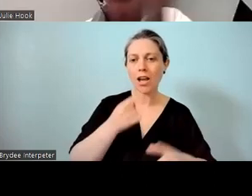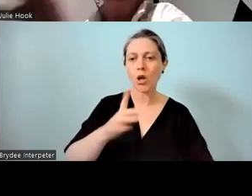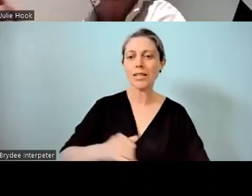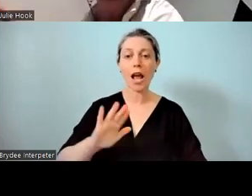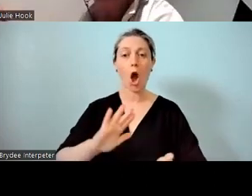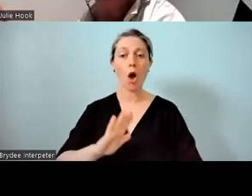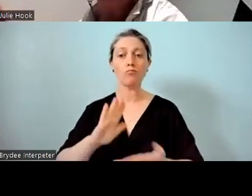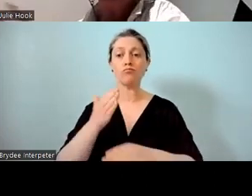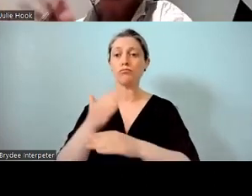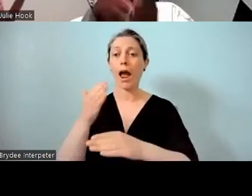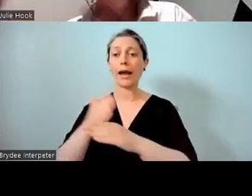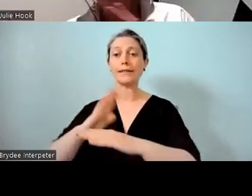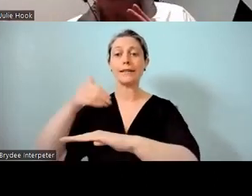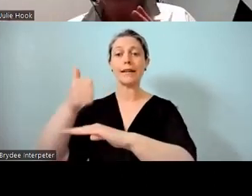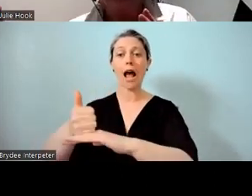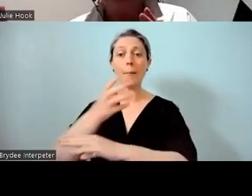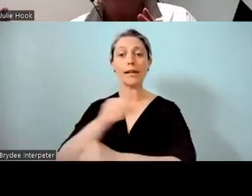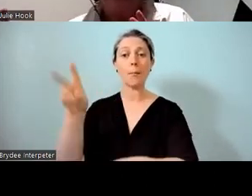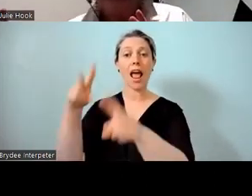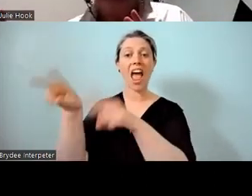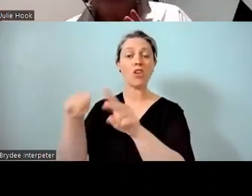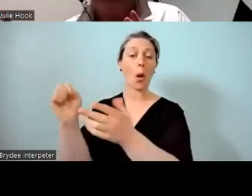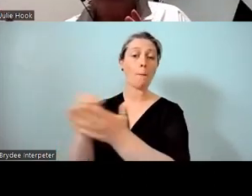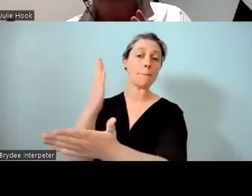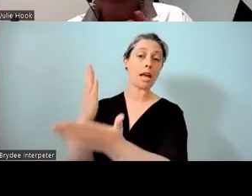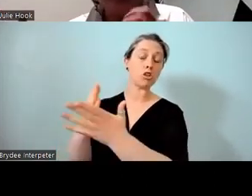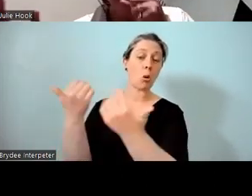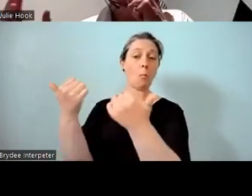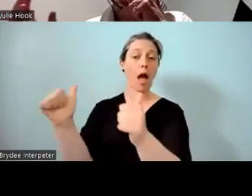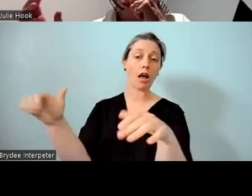can someone have a look at this to make sure we've covered all bases?"